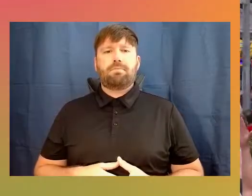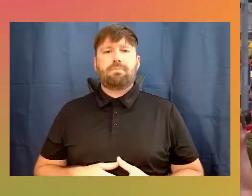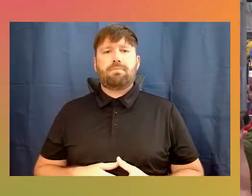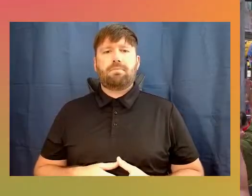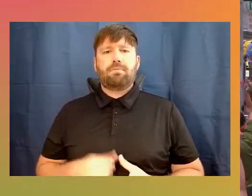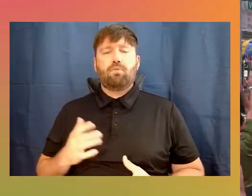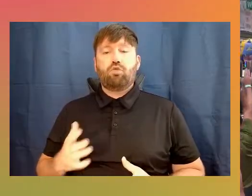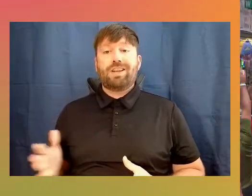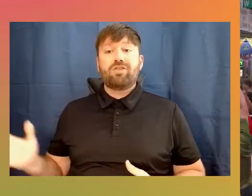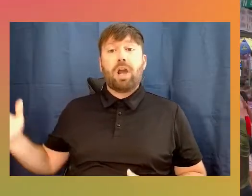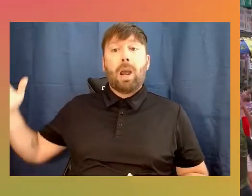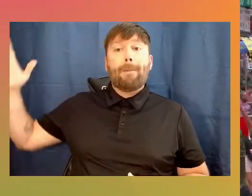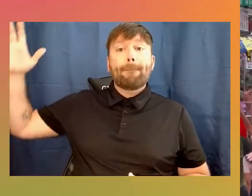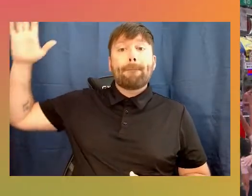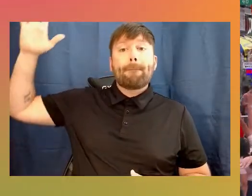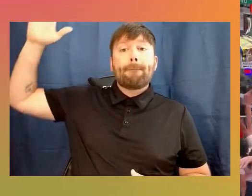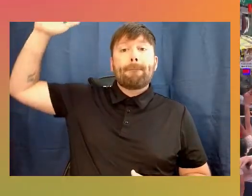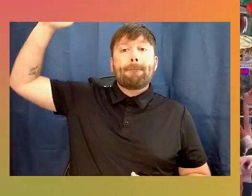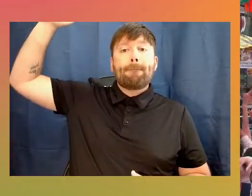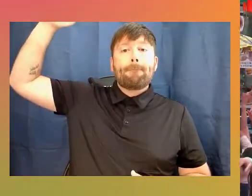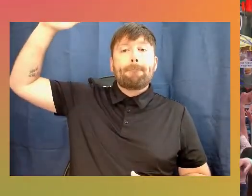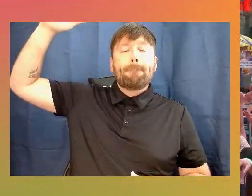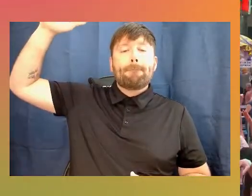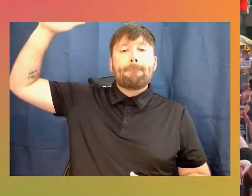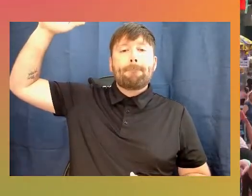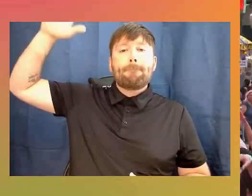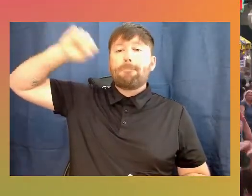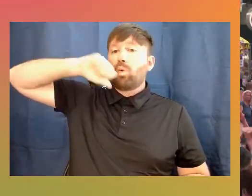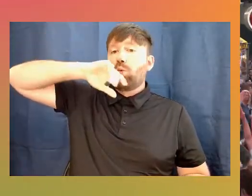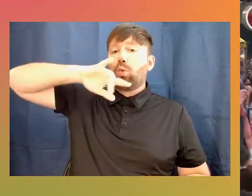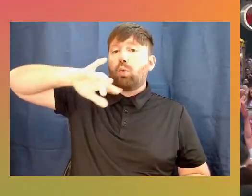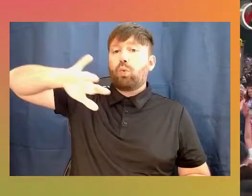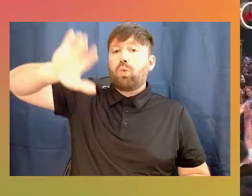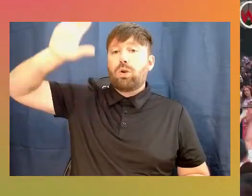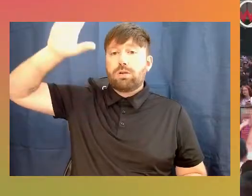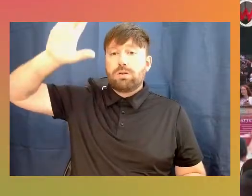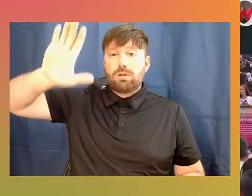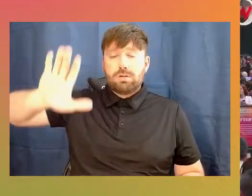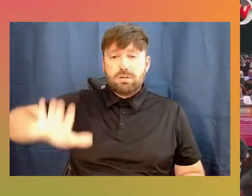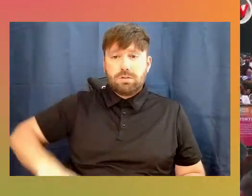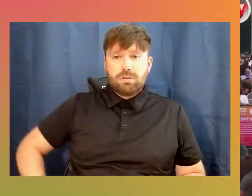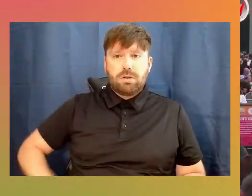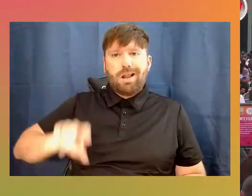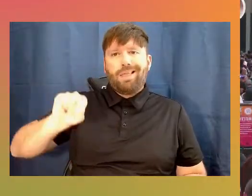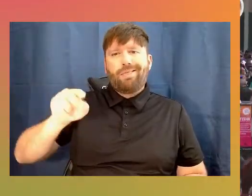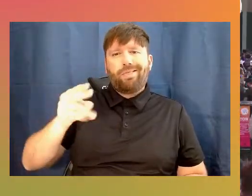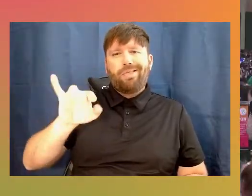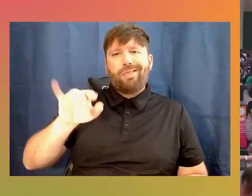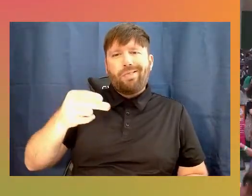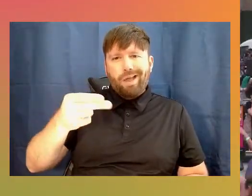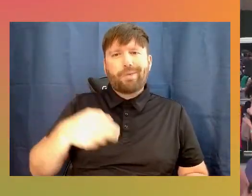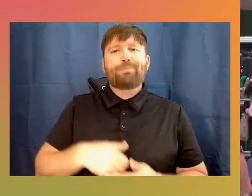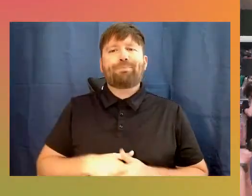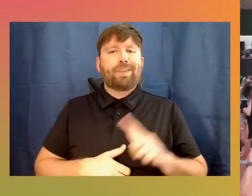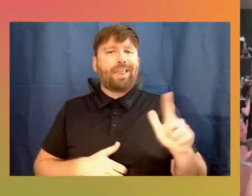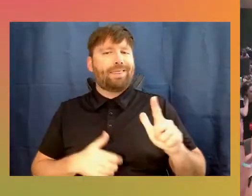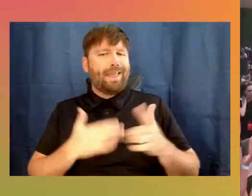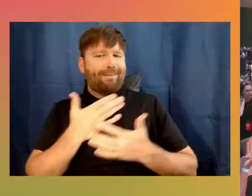THE LEGS. FLIP THE FRONT PALM, INHALE. REACH MORE UPS AND BACK.